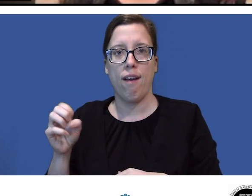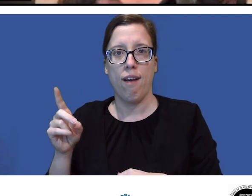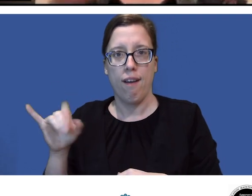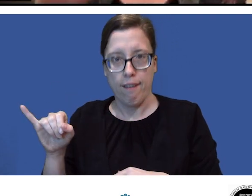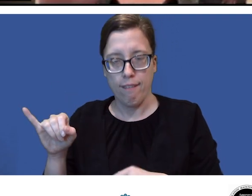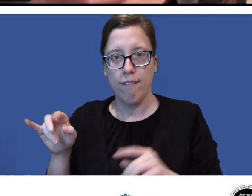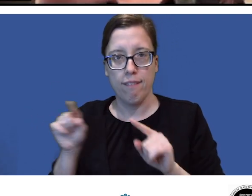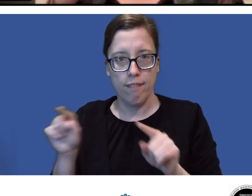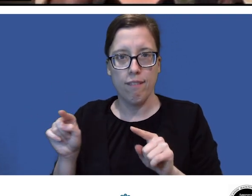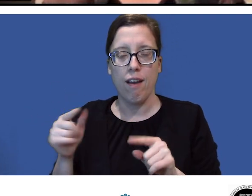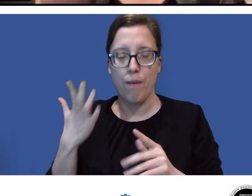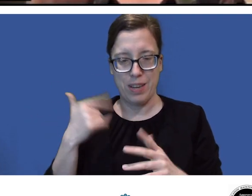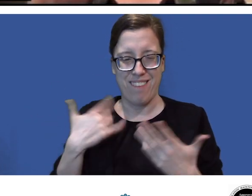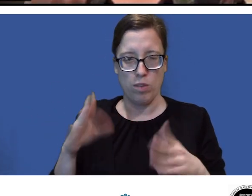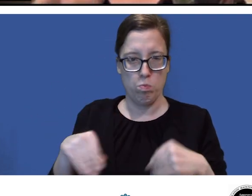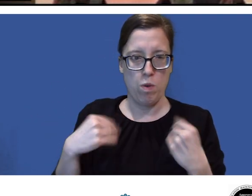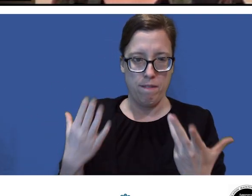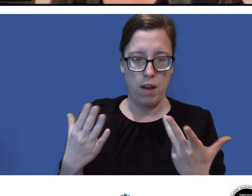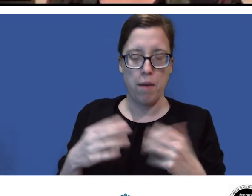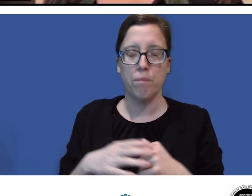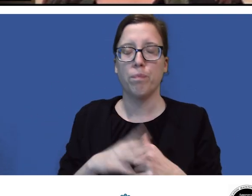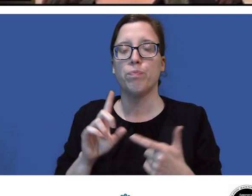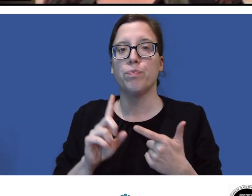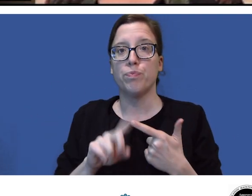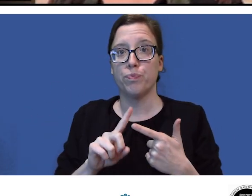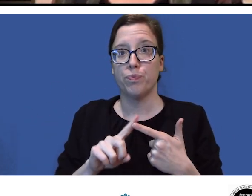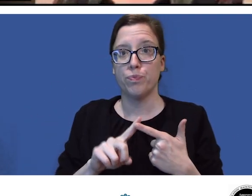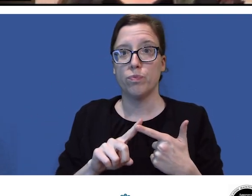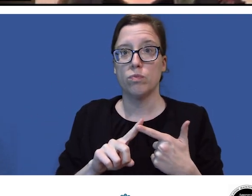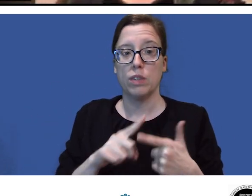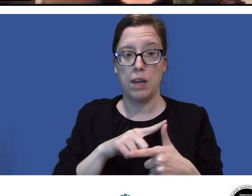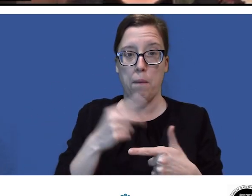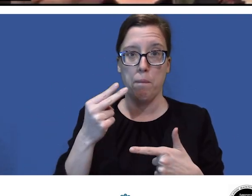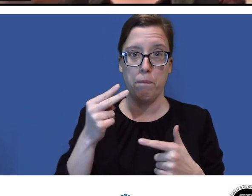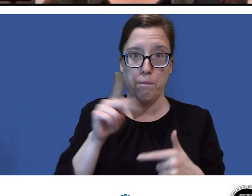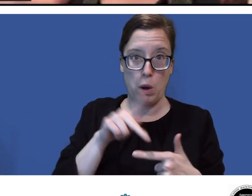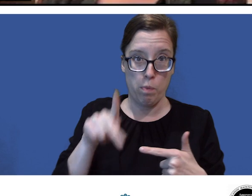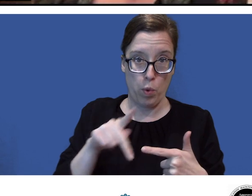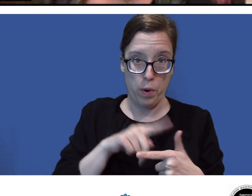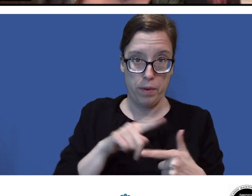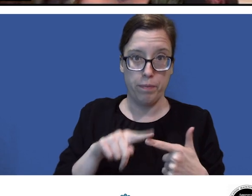those slides, I've provided two additional forms and when I hit those in my talk,